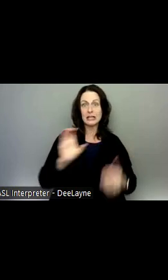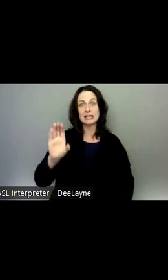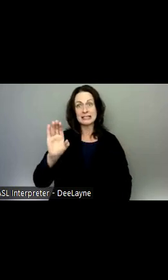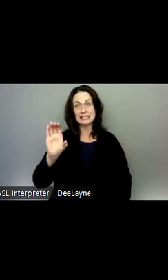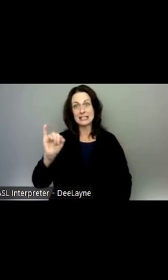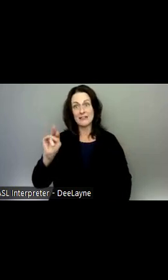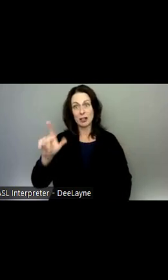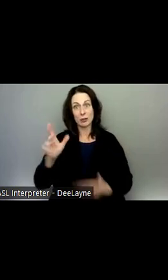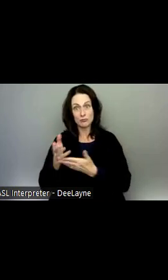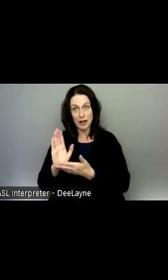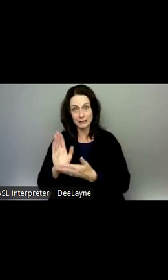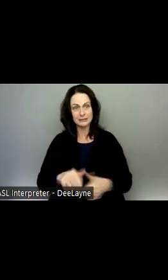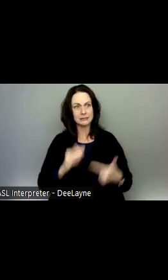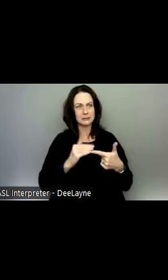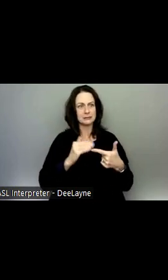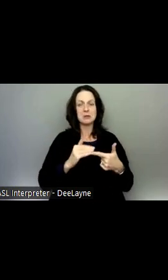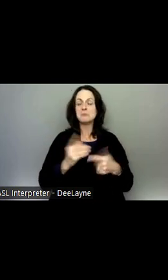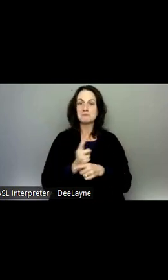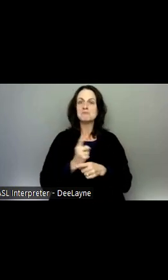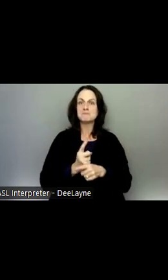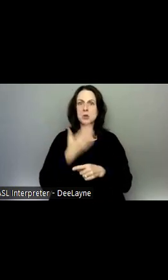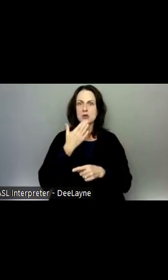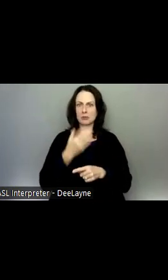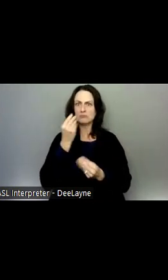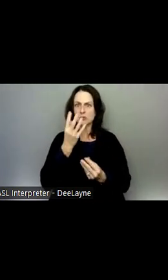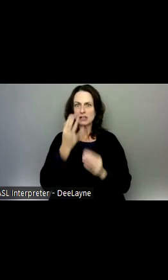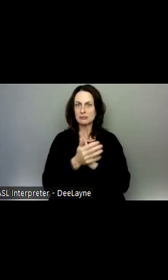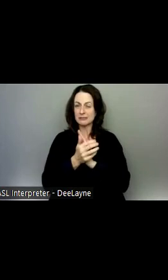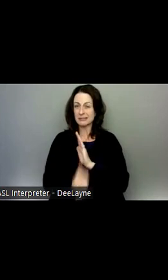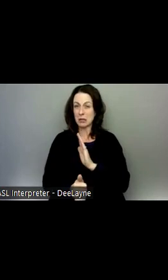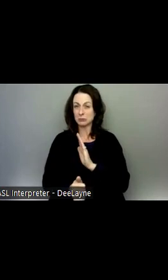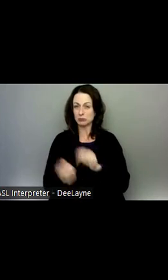practical information and skills, active engagement,